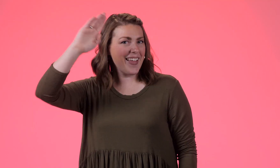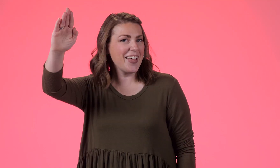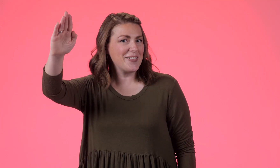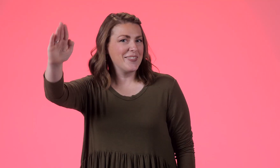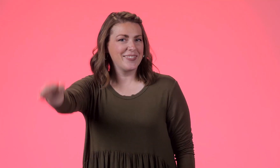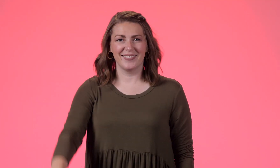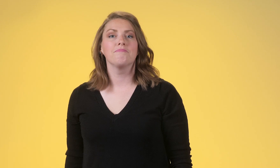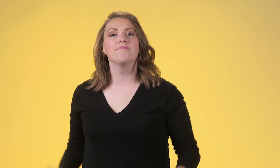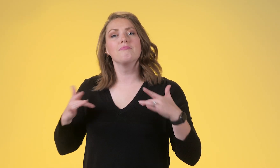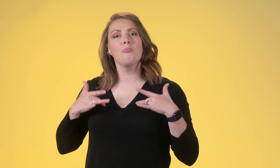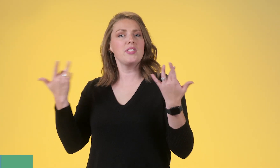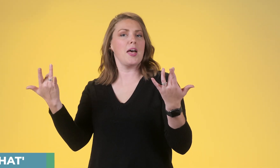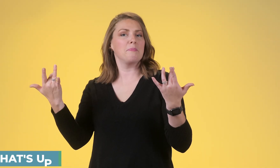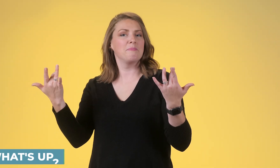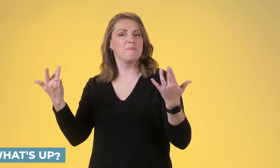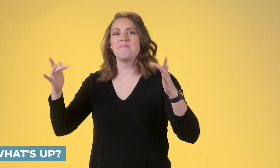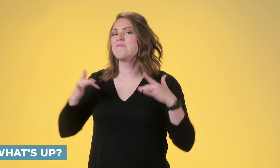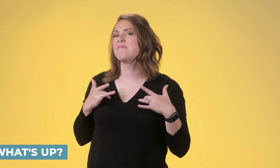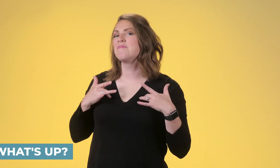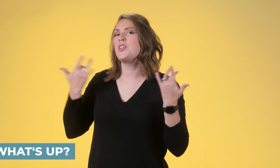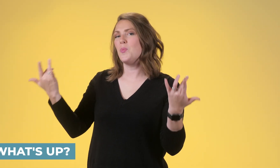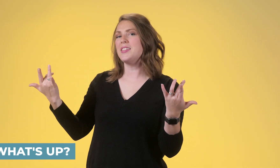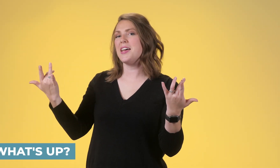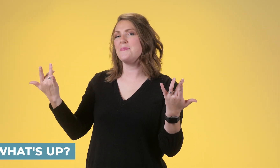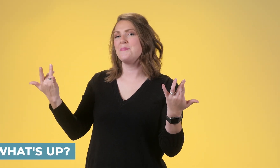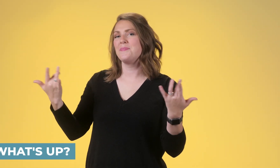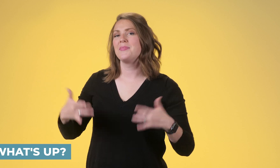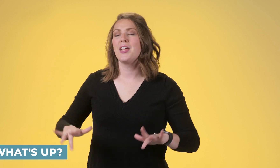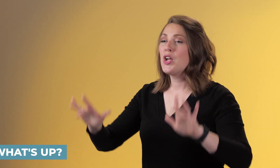Hello. What's up?